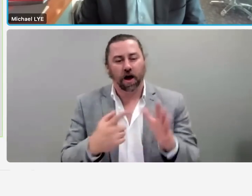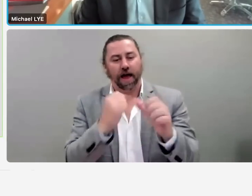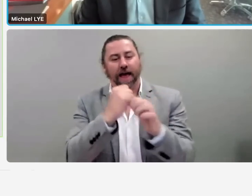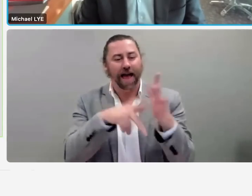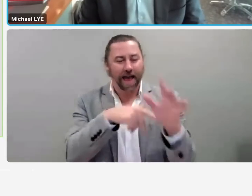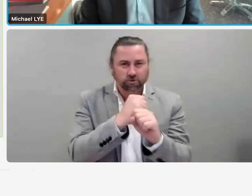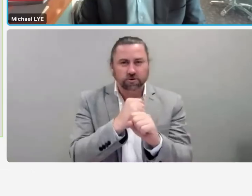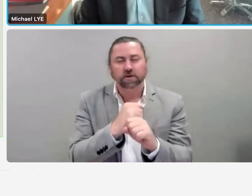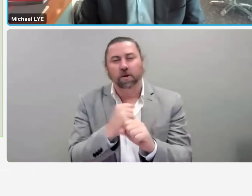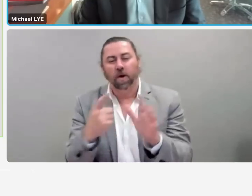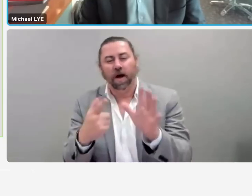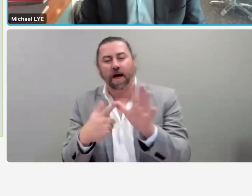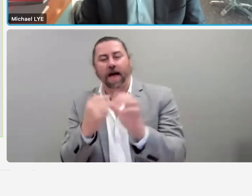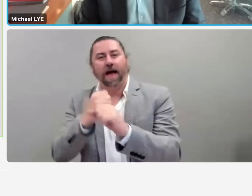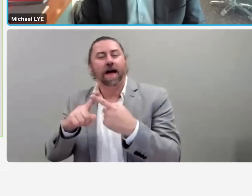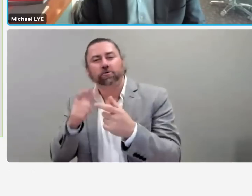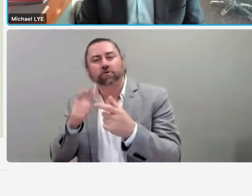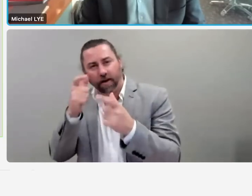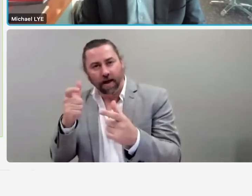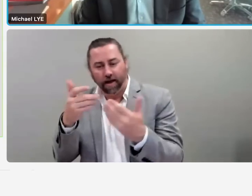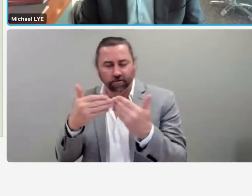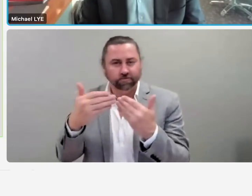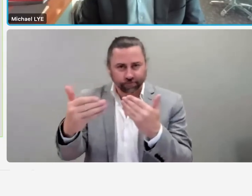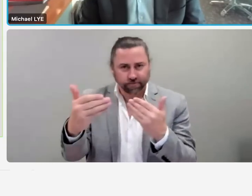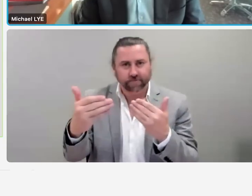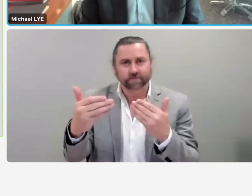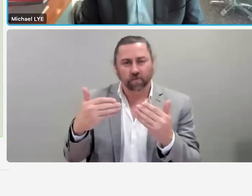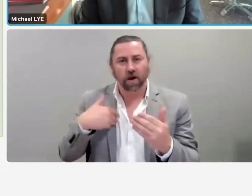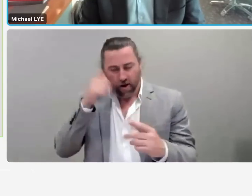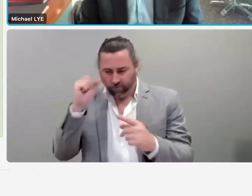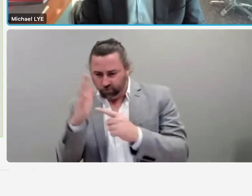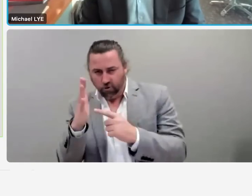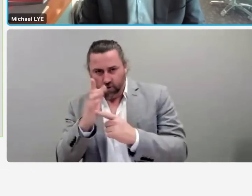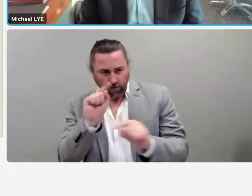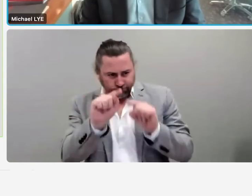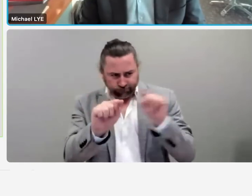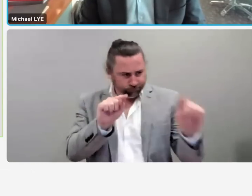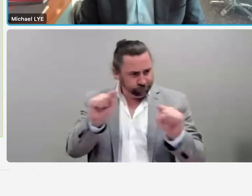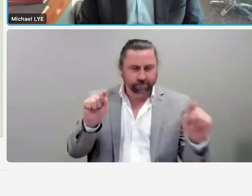the current activities you can be involved with in the reforms to help drive change in aged care in Australia.